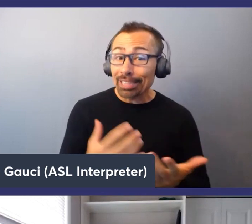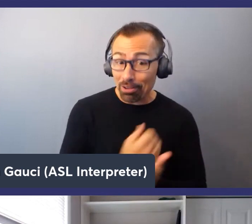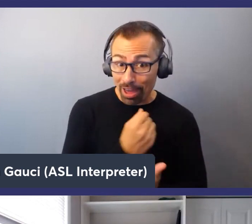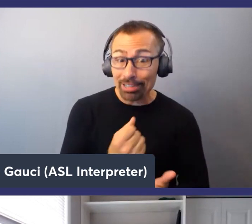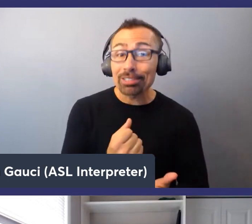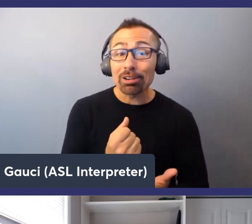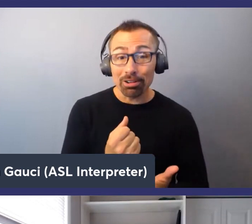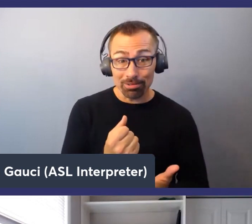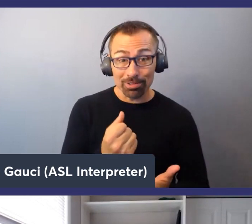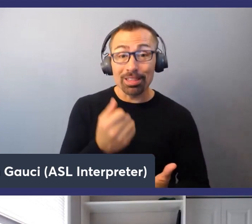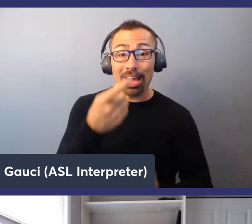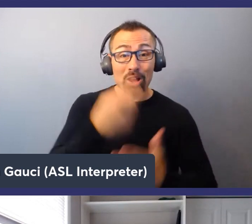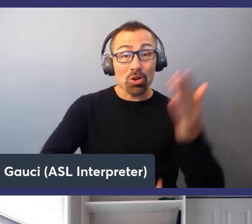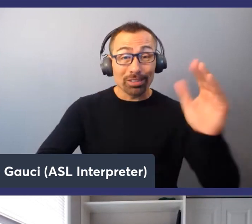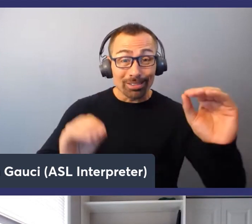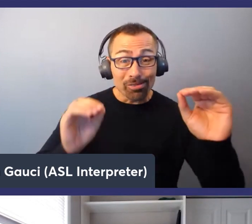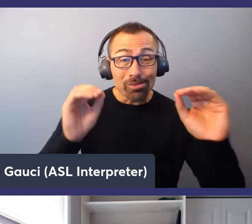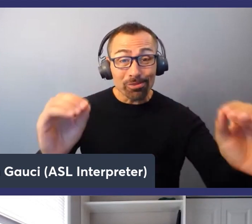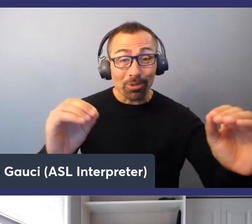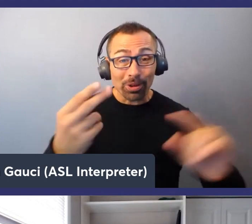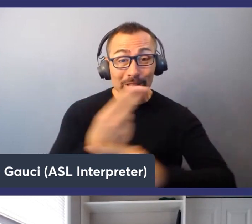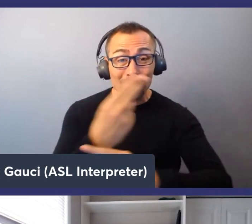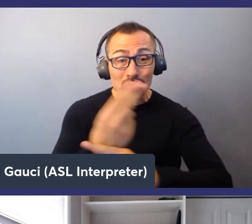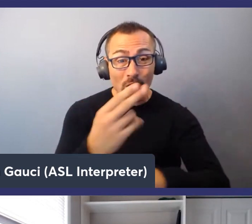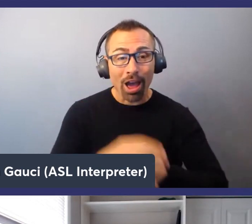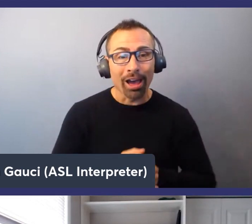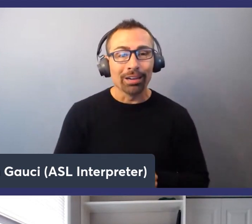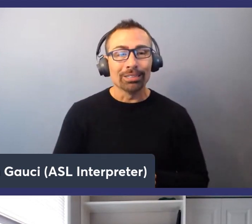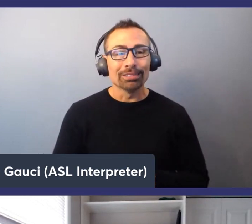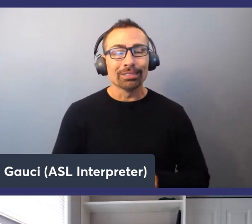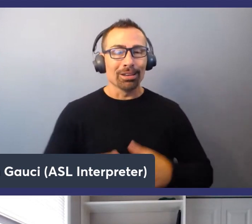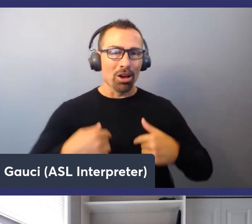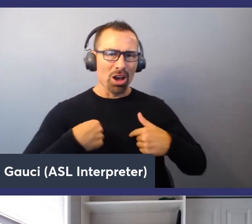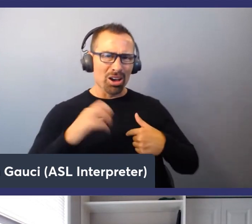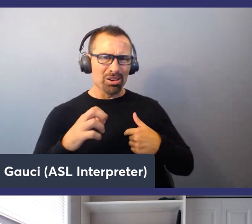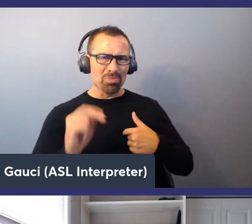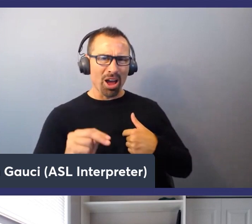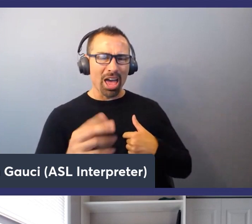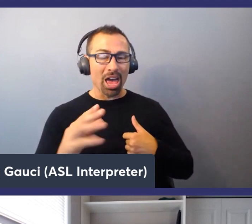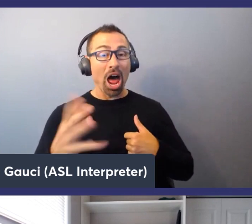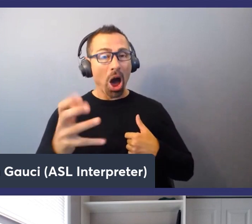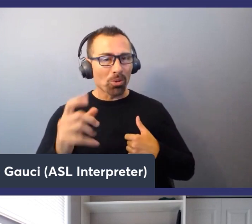on how are you using graph databases or what you're gonna do with your trial. You can hit me up at, "I need help Brian" on Twitter,